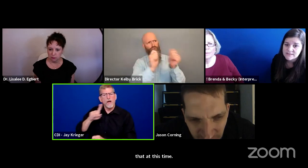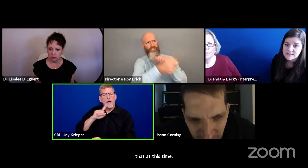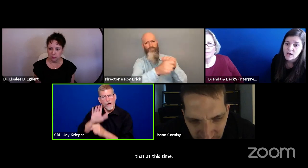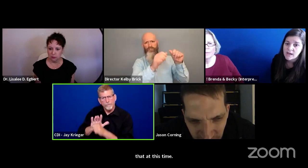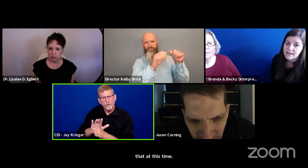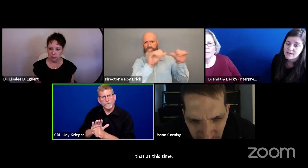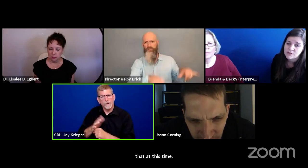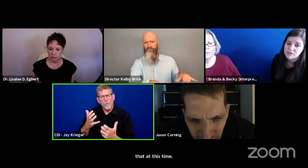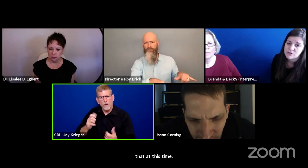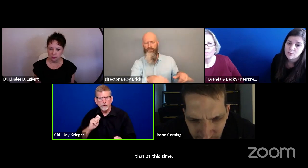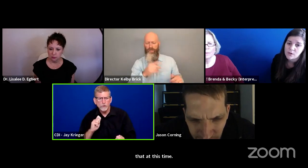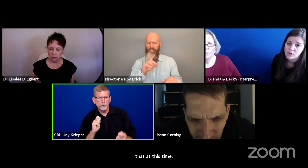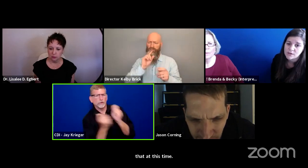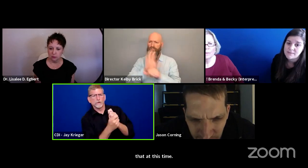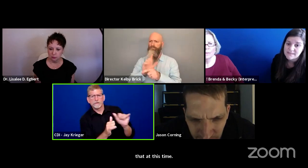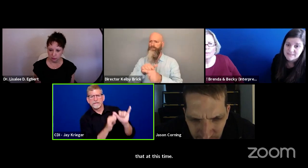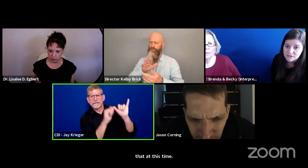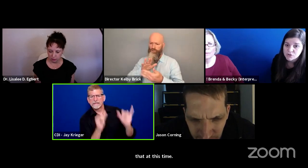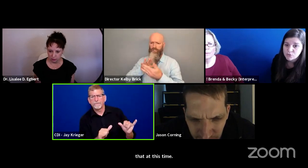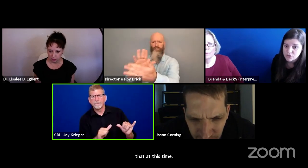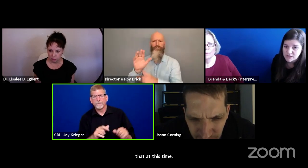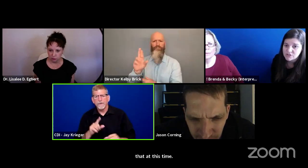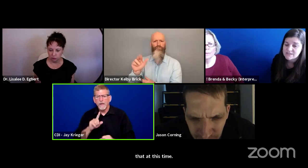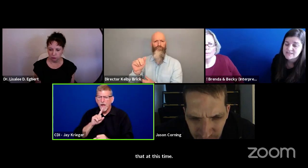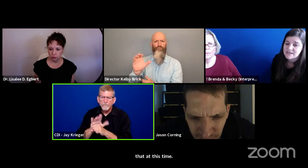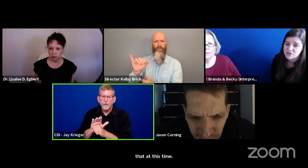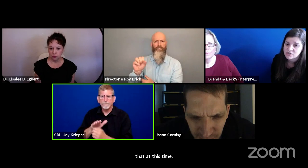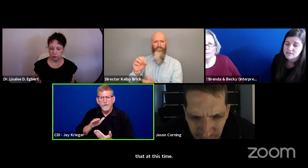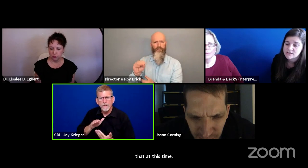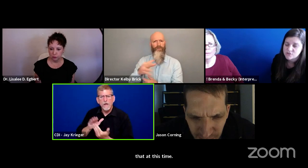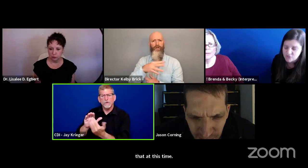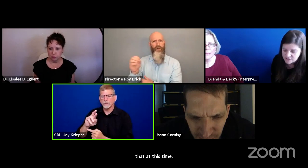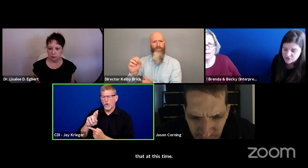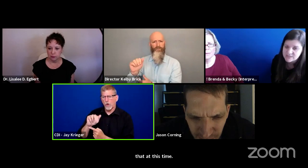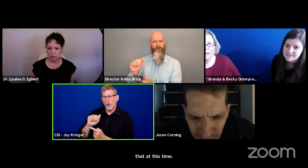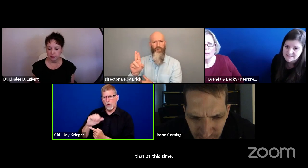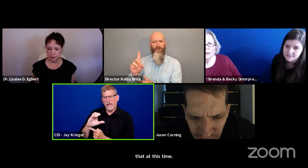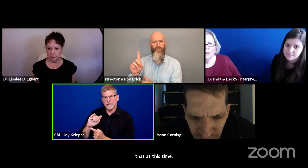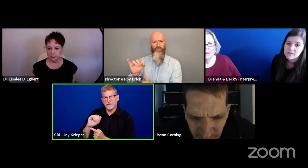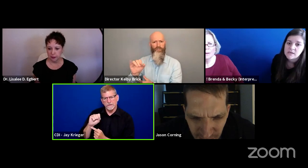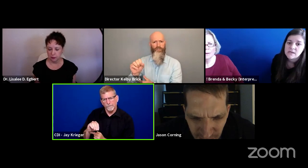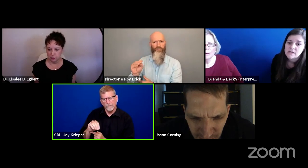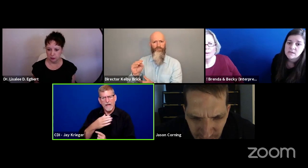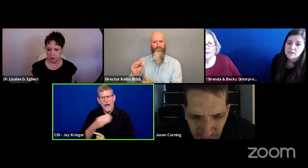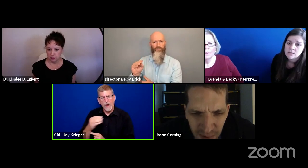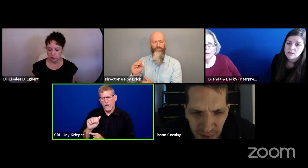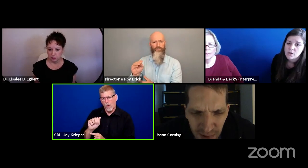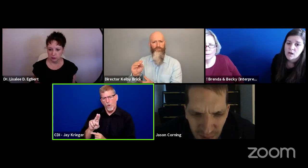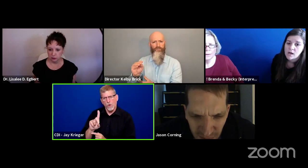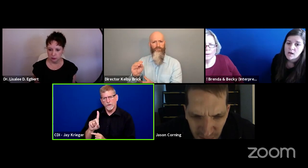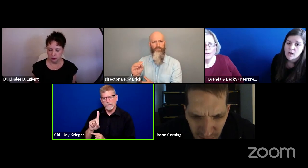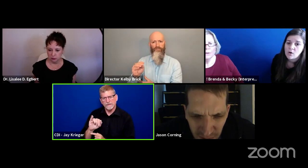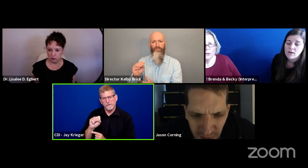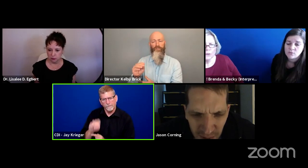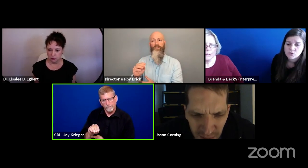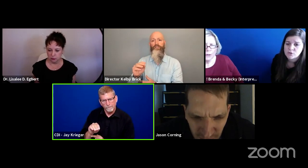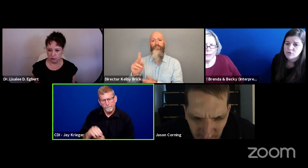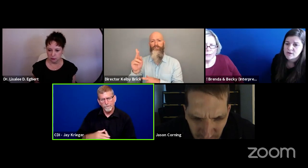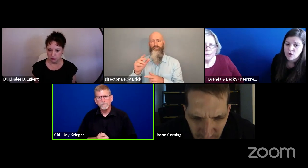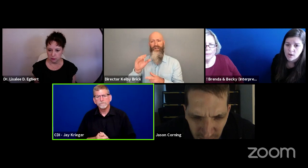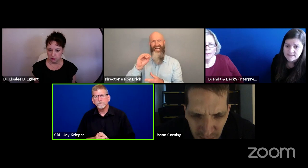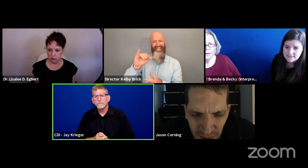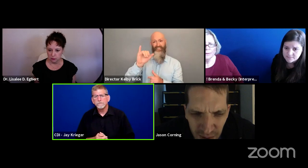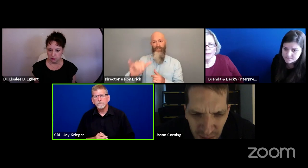Again, I want to say that we are committed to changing the system, to address audism